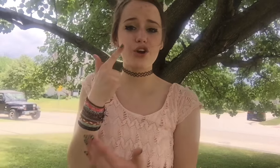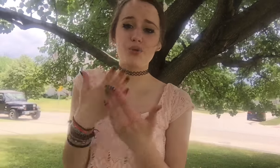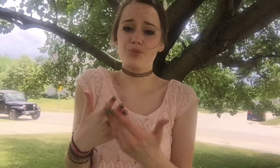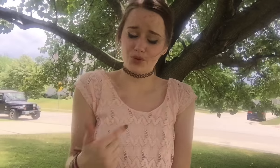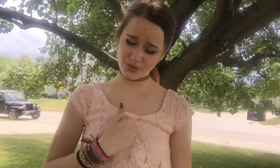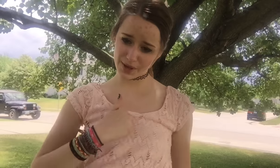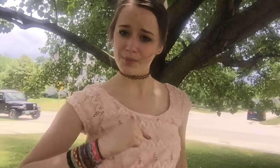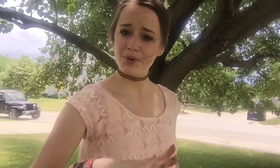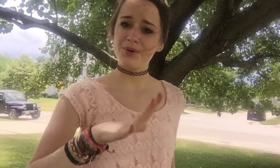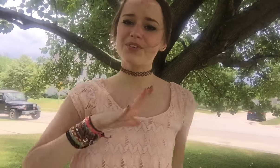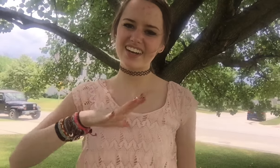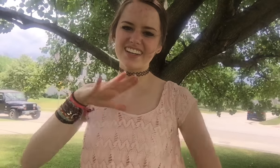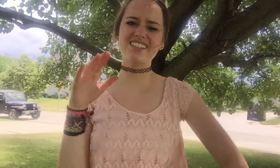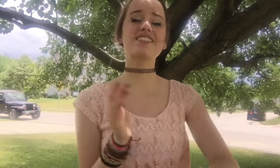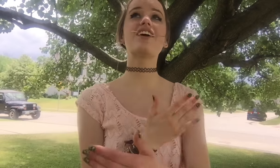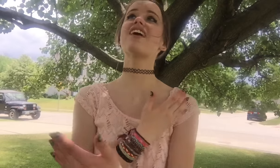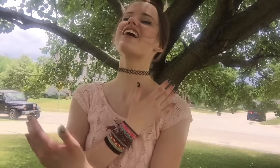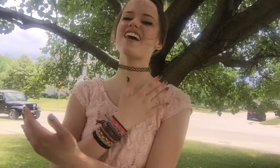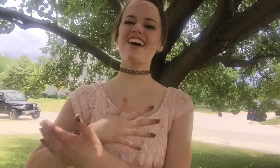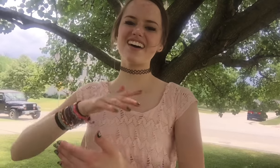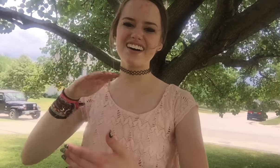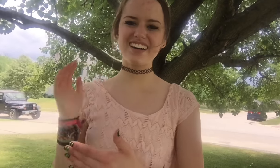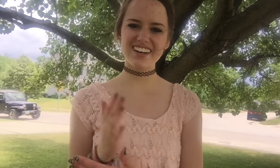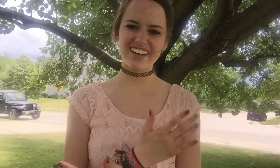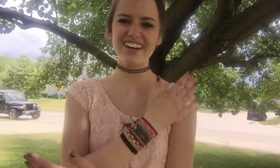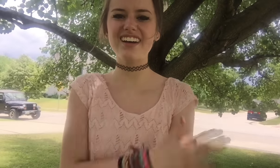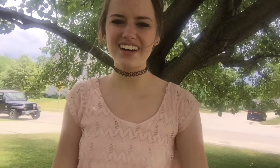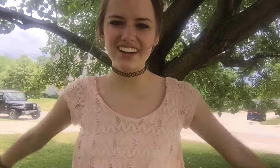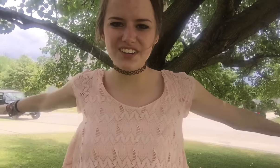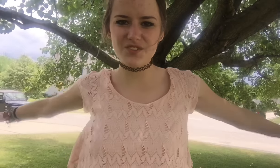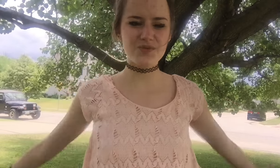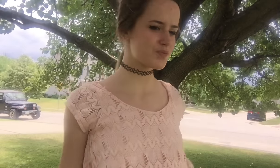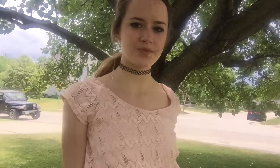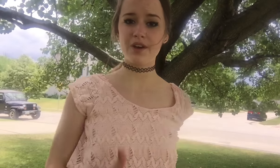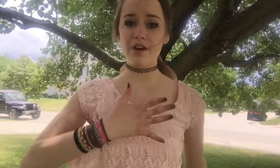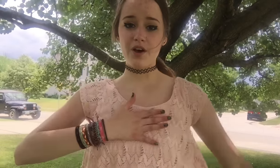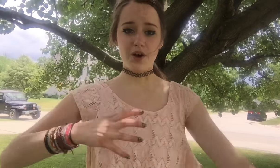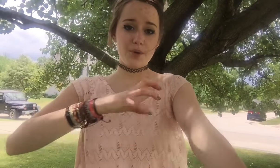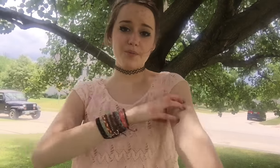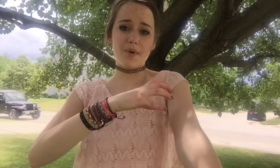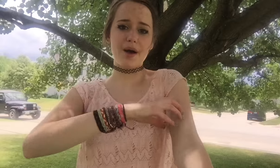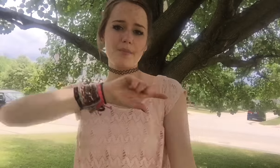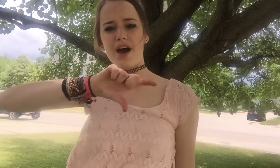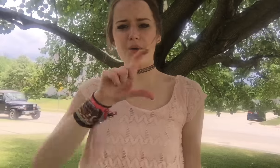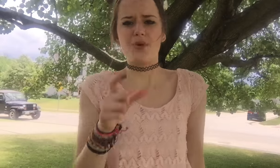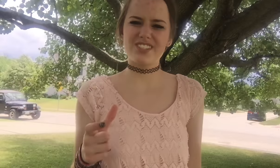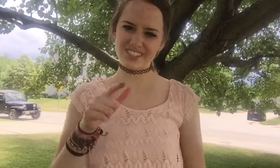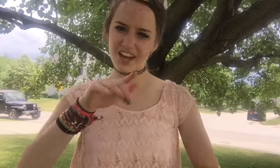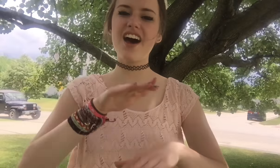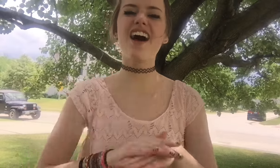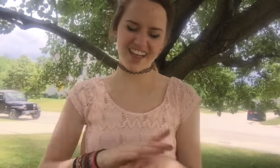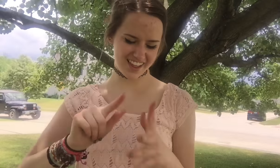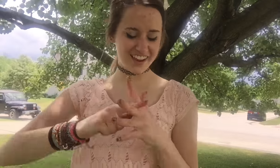prove i'm alright song my power's turned on